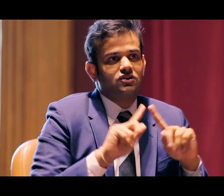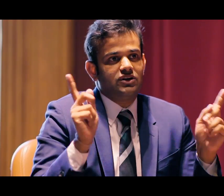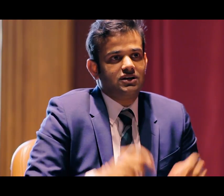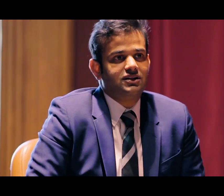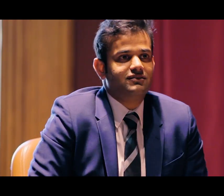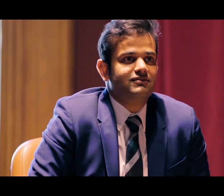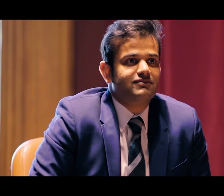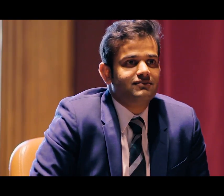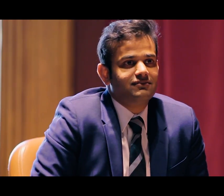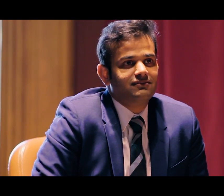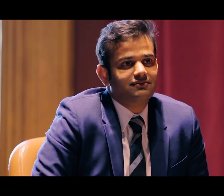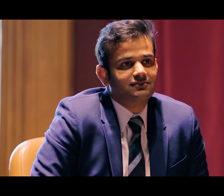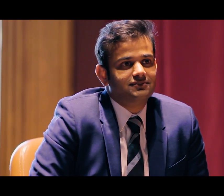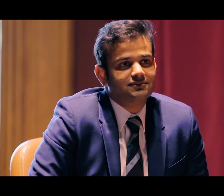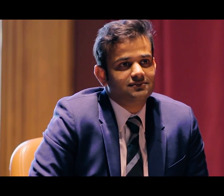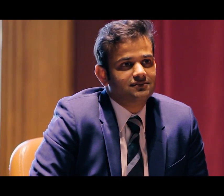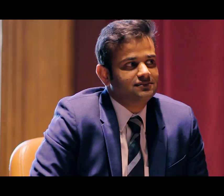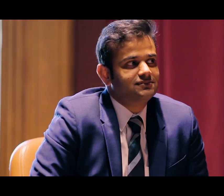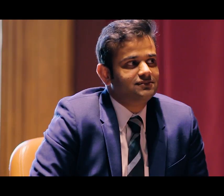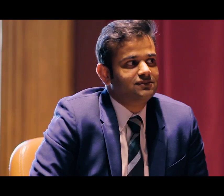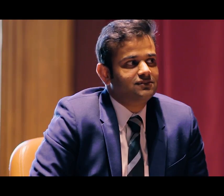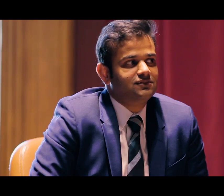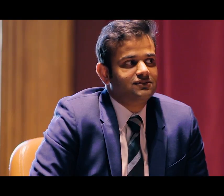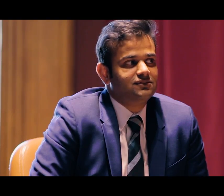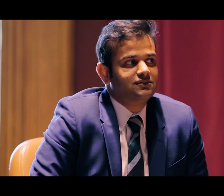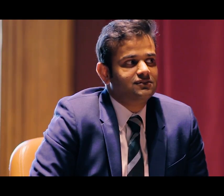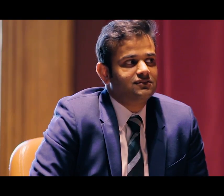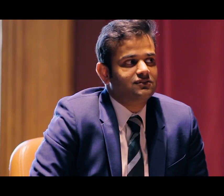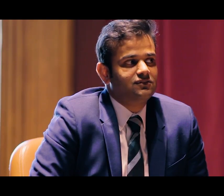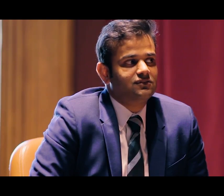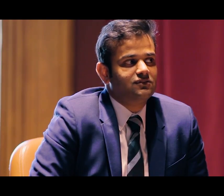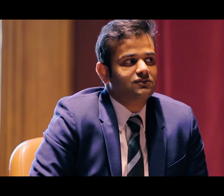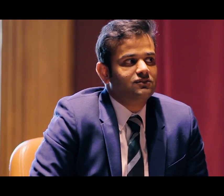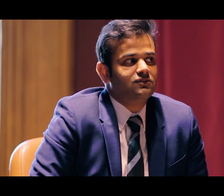So if you could go back and change your career, would there be any... Okay, if you went back in your career